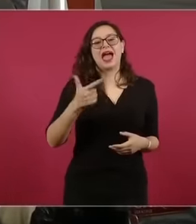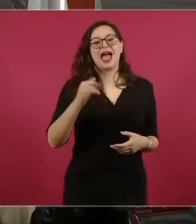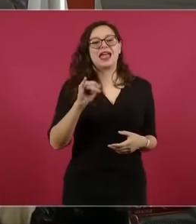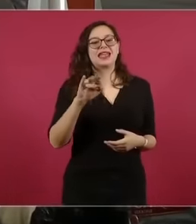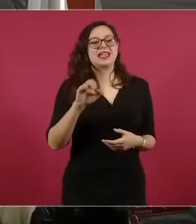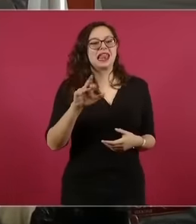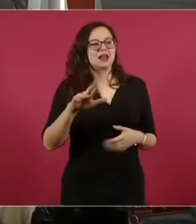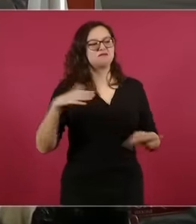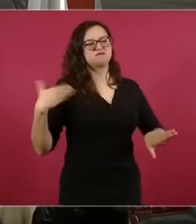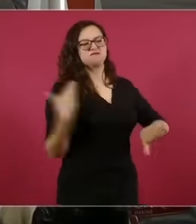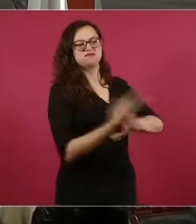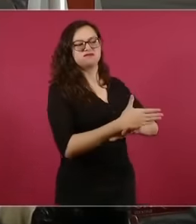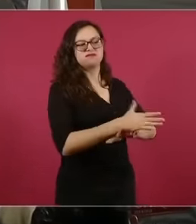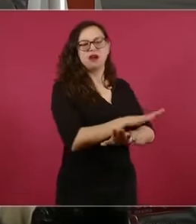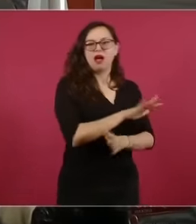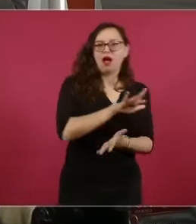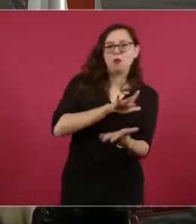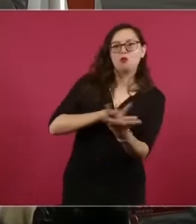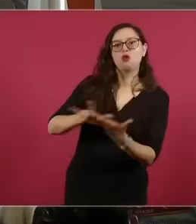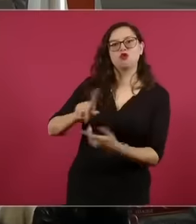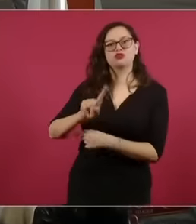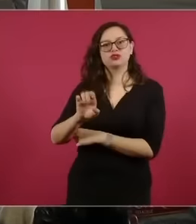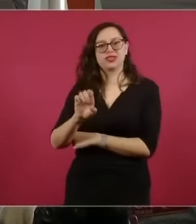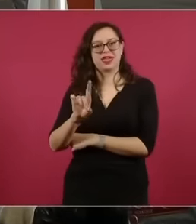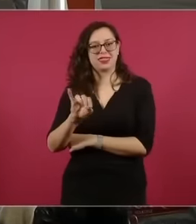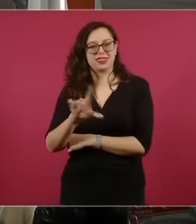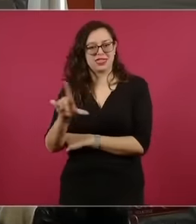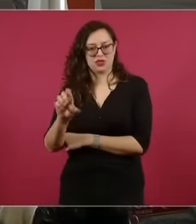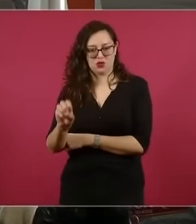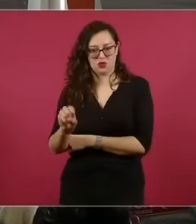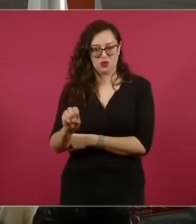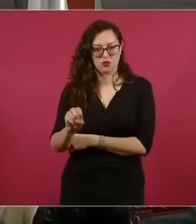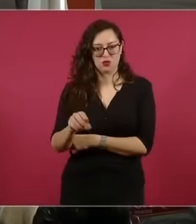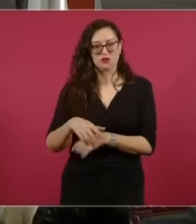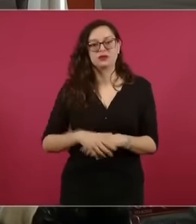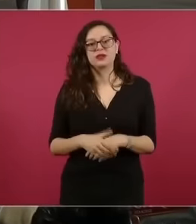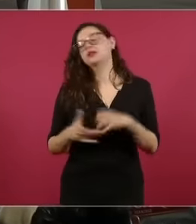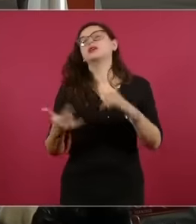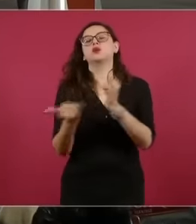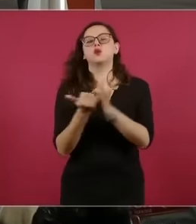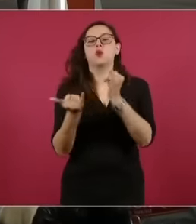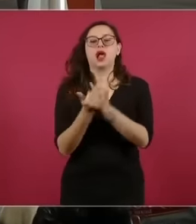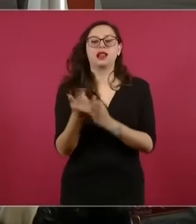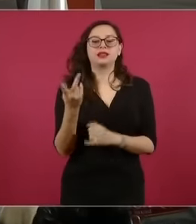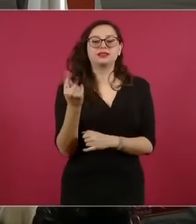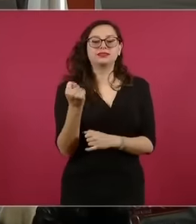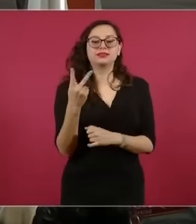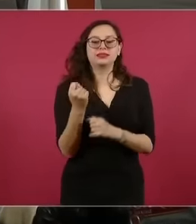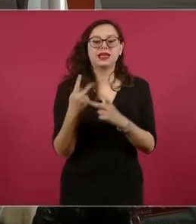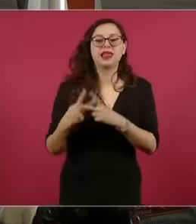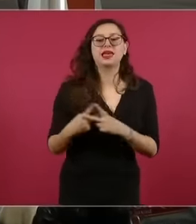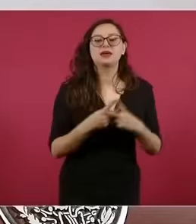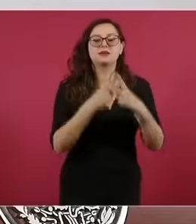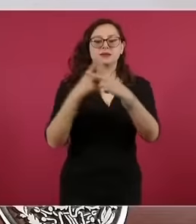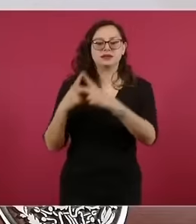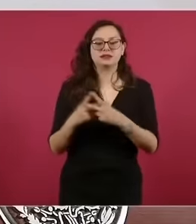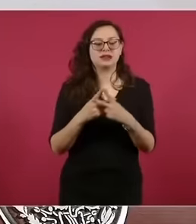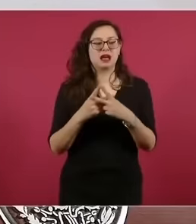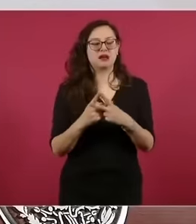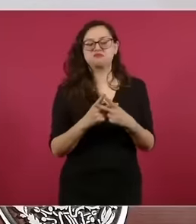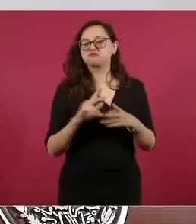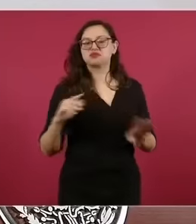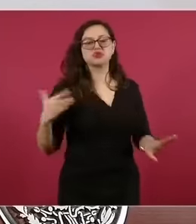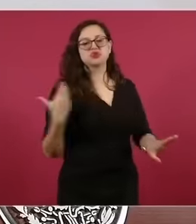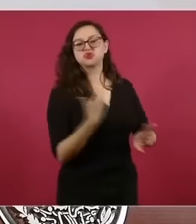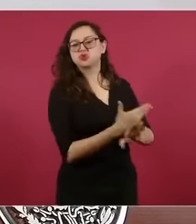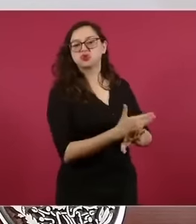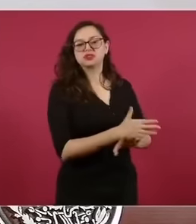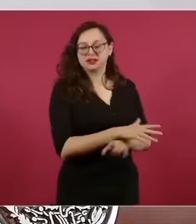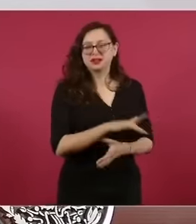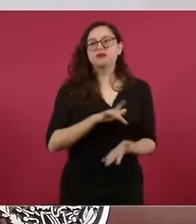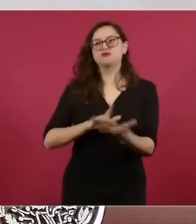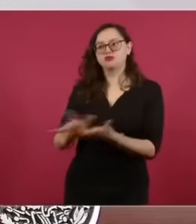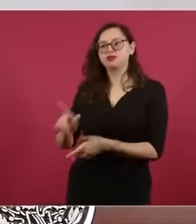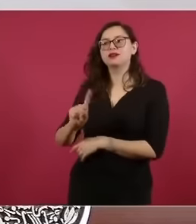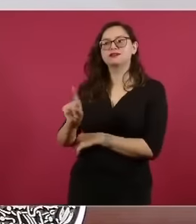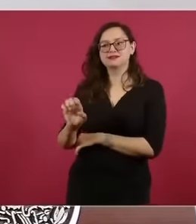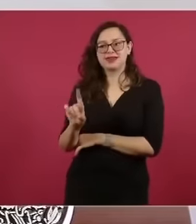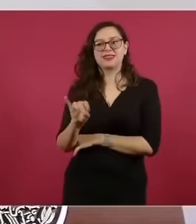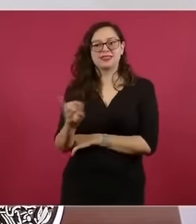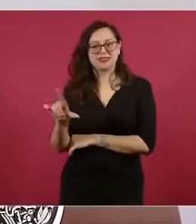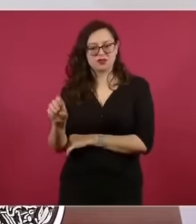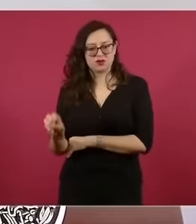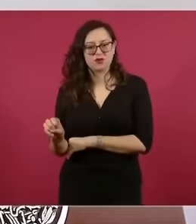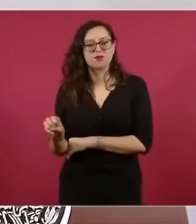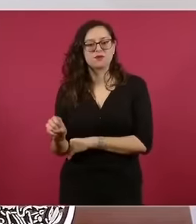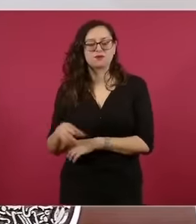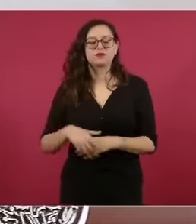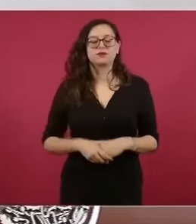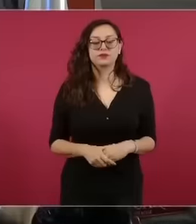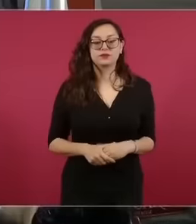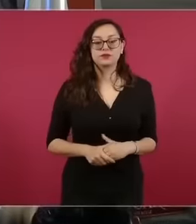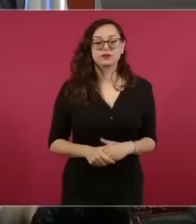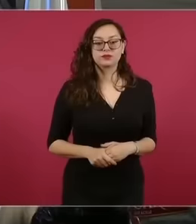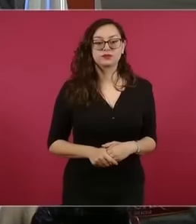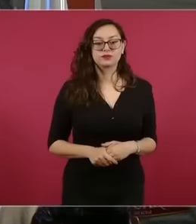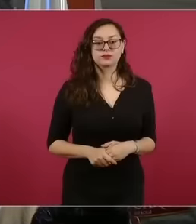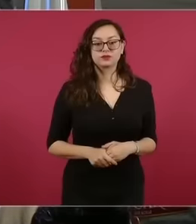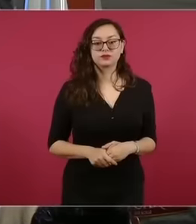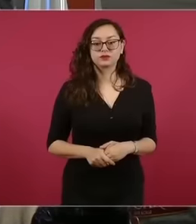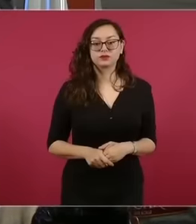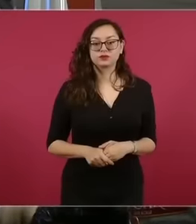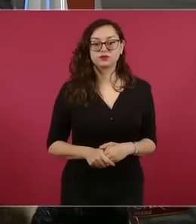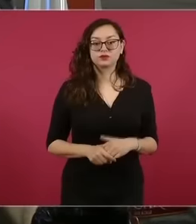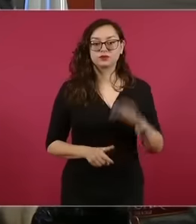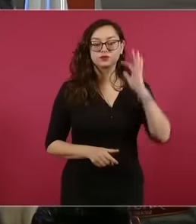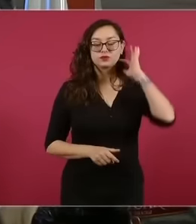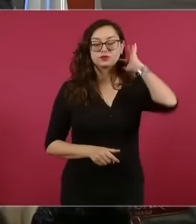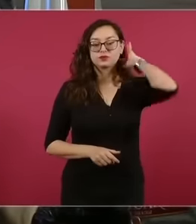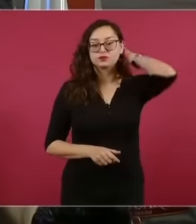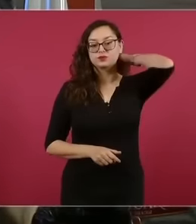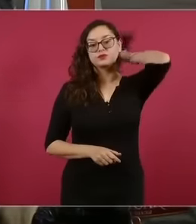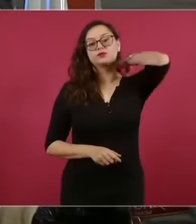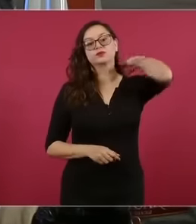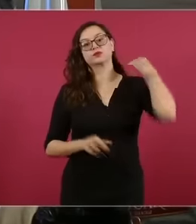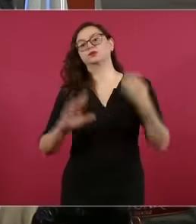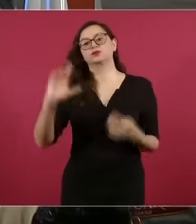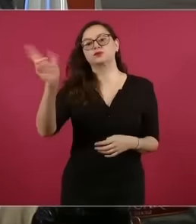Sedillo, as Televisa also left Cedillo's side, it was when that call was for